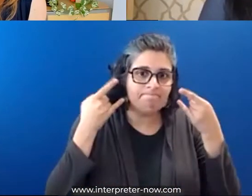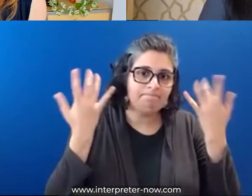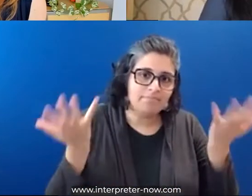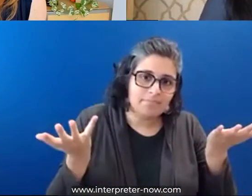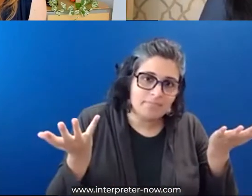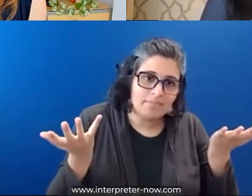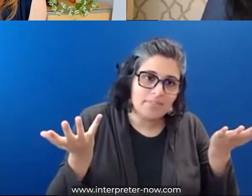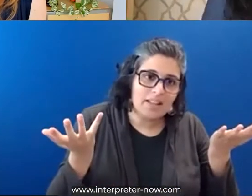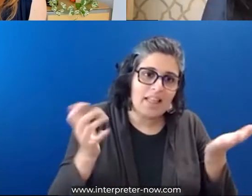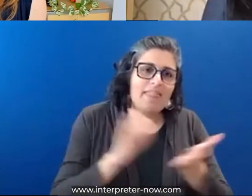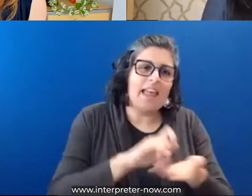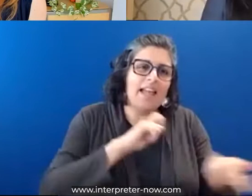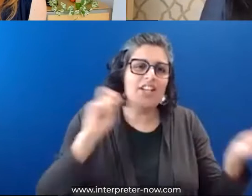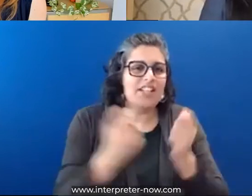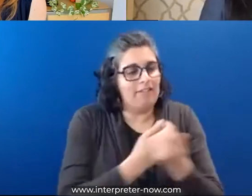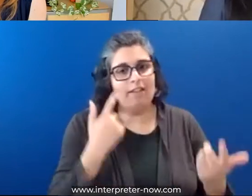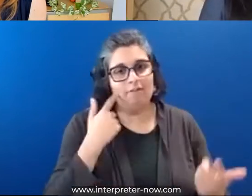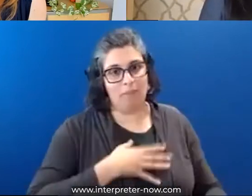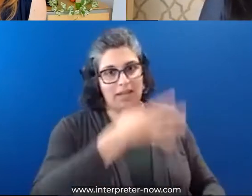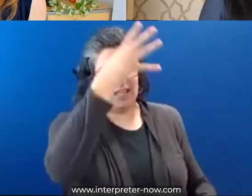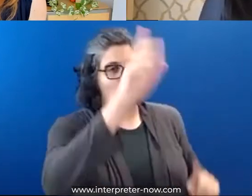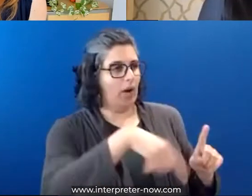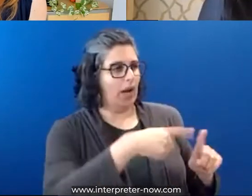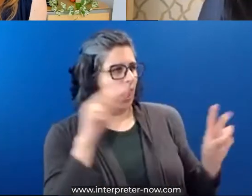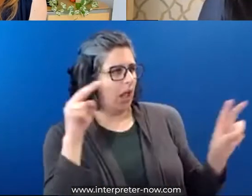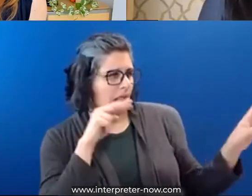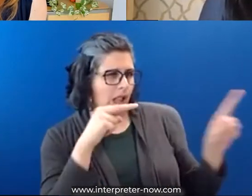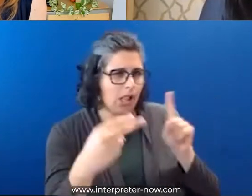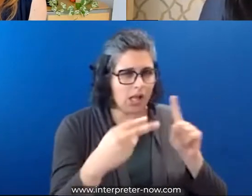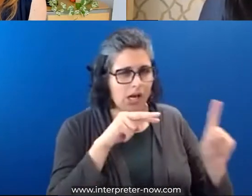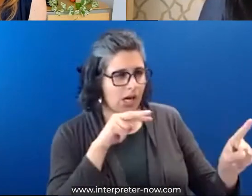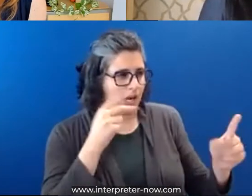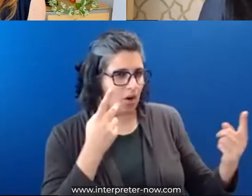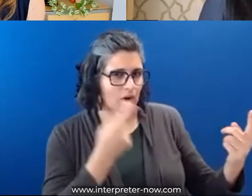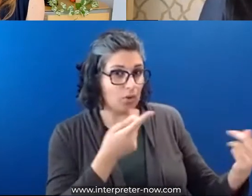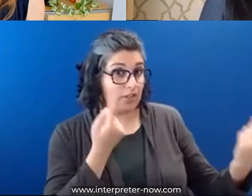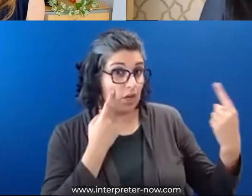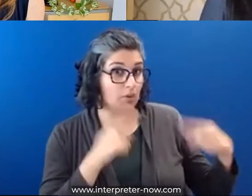That changed everything for my dad, when I looked for the place of agreement first, and I said, "I agree."